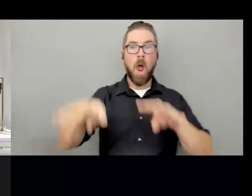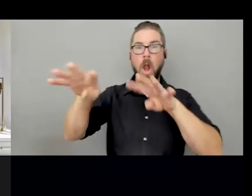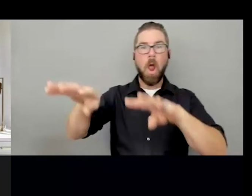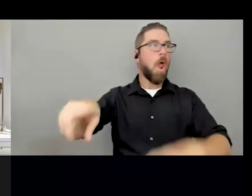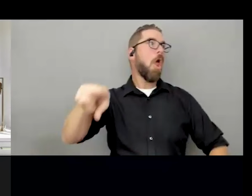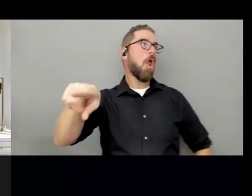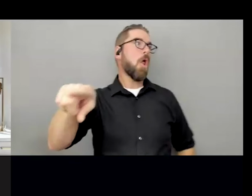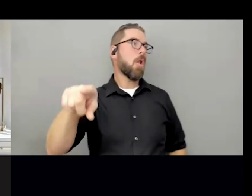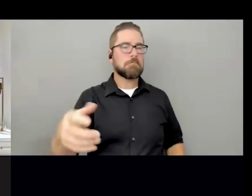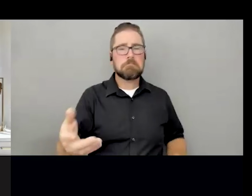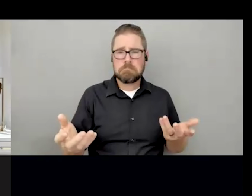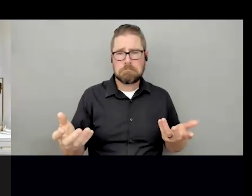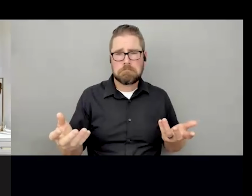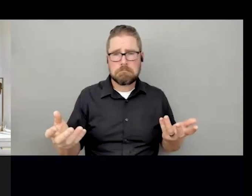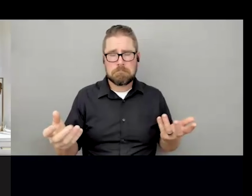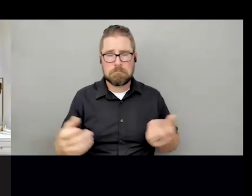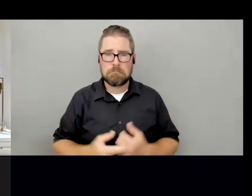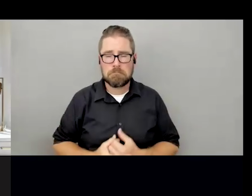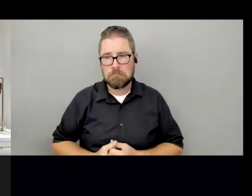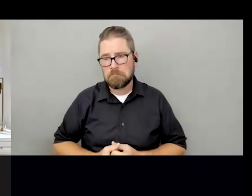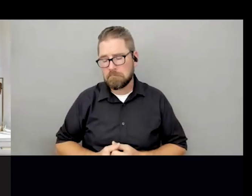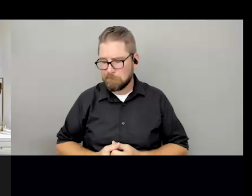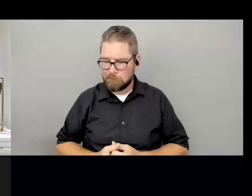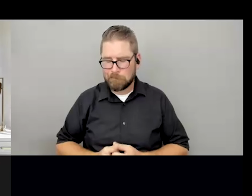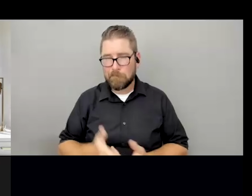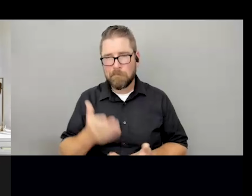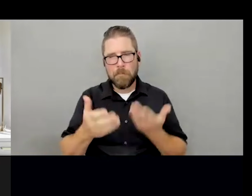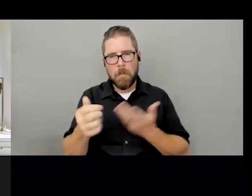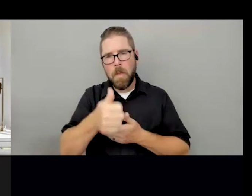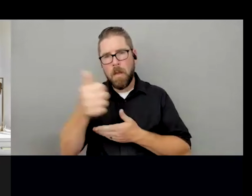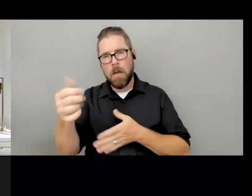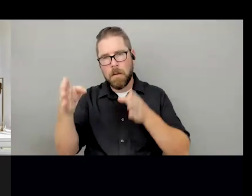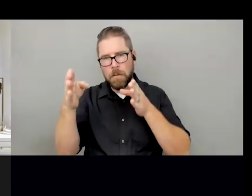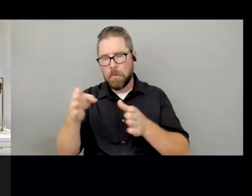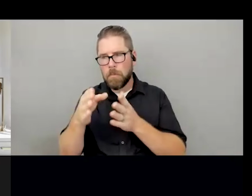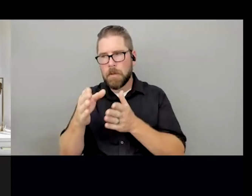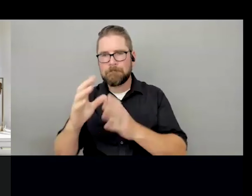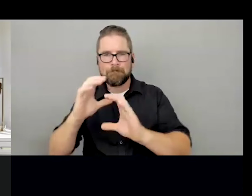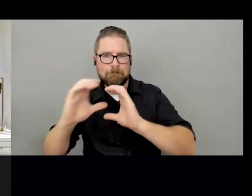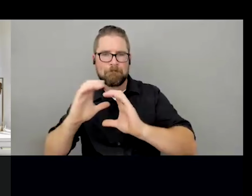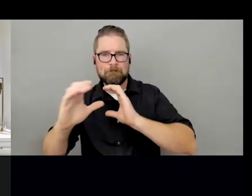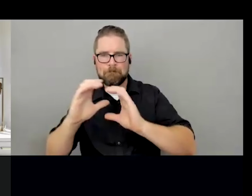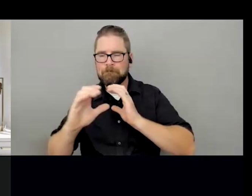Maybe there's some way we can communicate and come up with some ways to take advantage of them being here and, and have some system there.